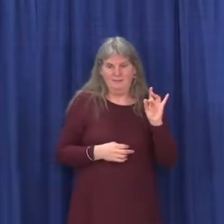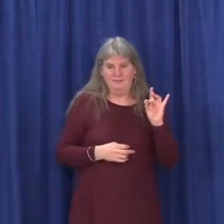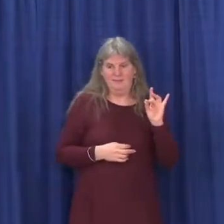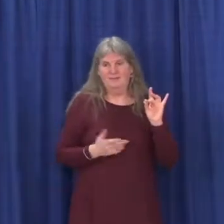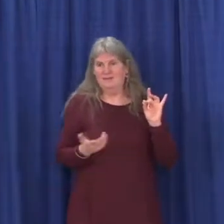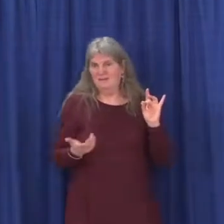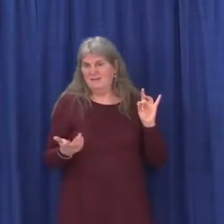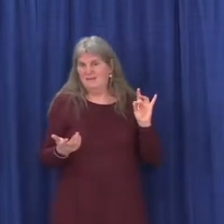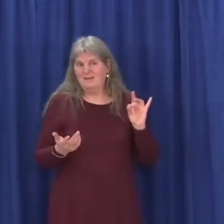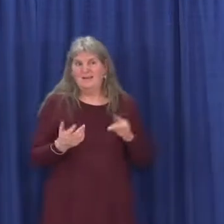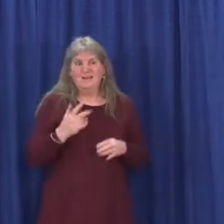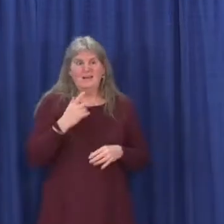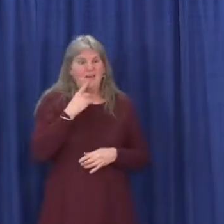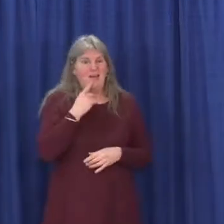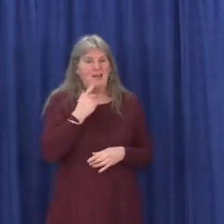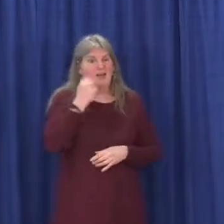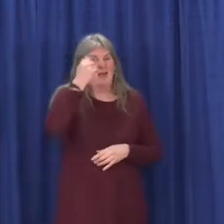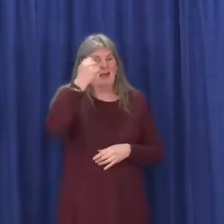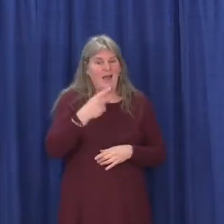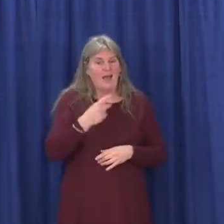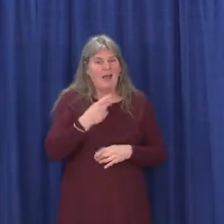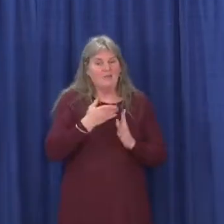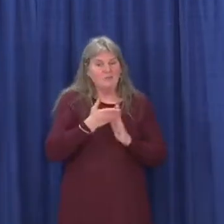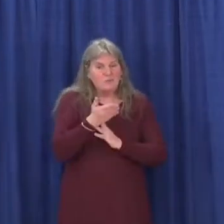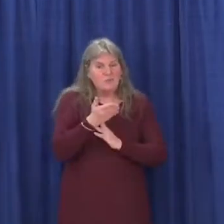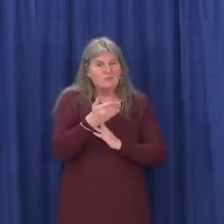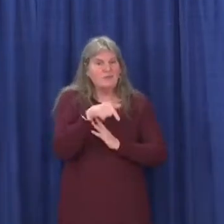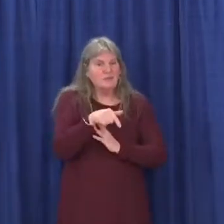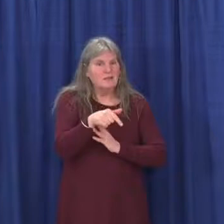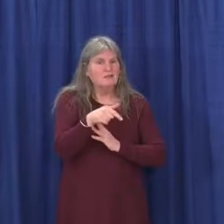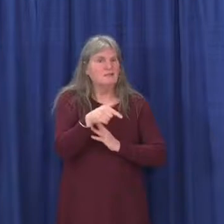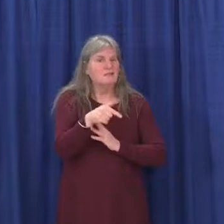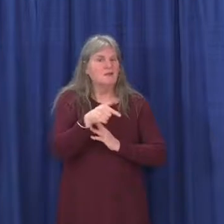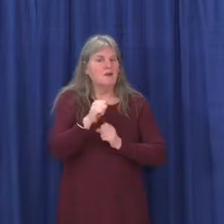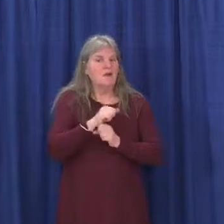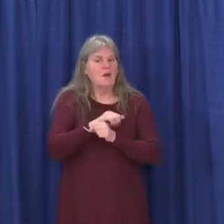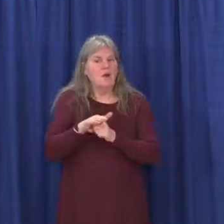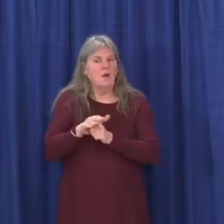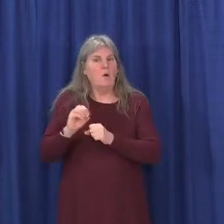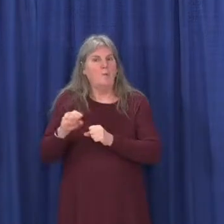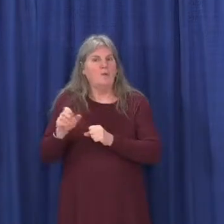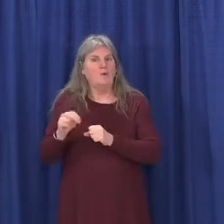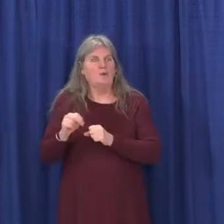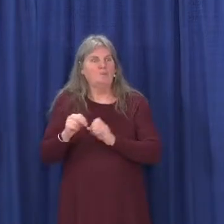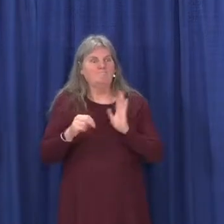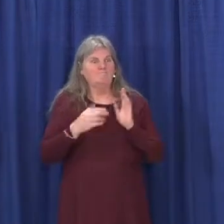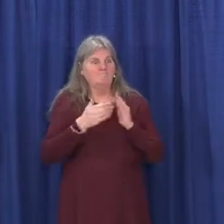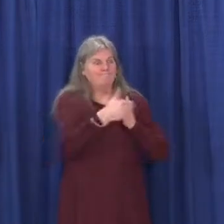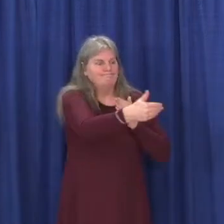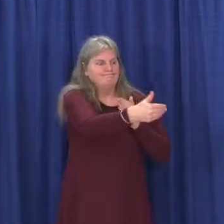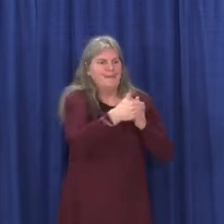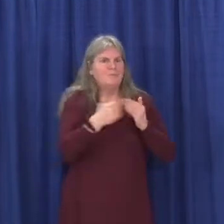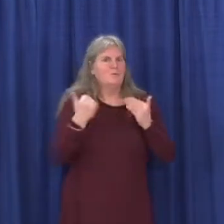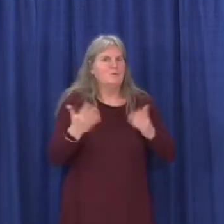over halfway through this wave. We take into account outbreaks and clusters in vulnerable